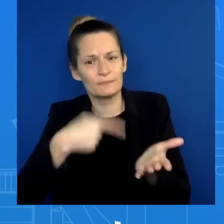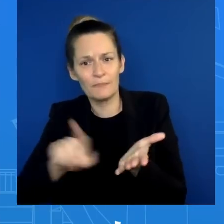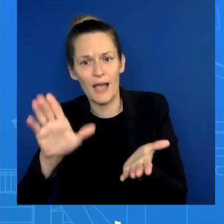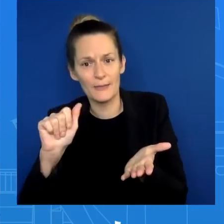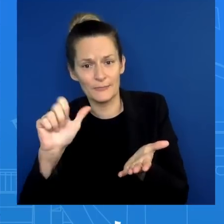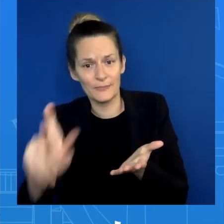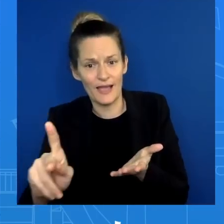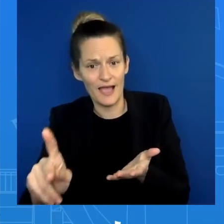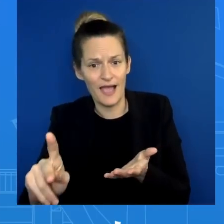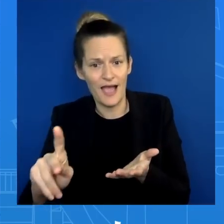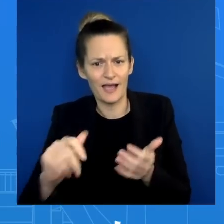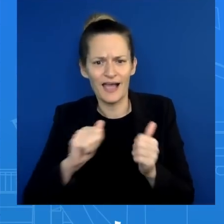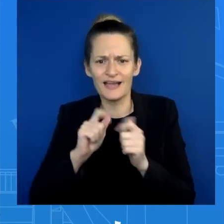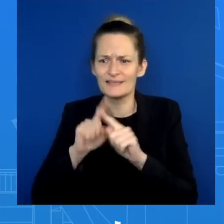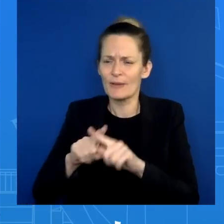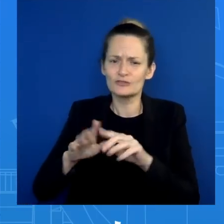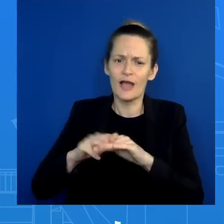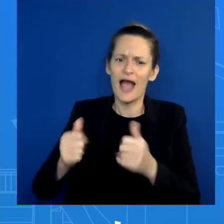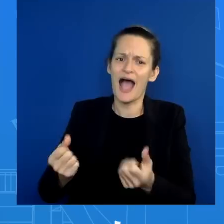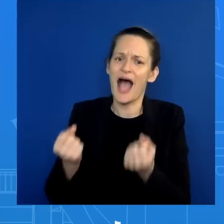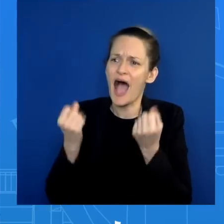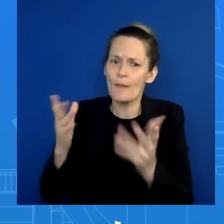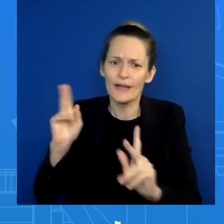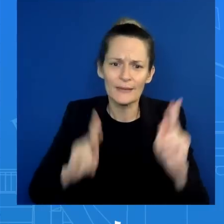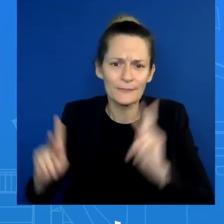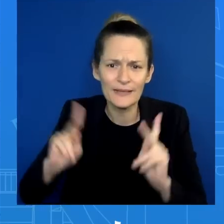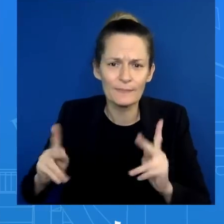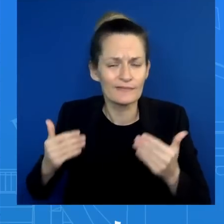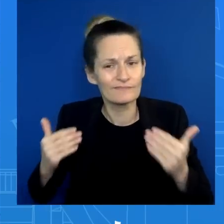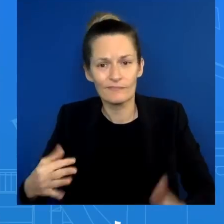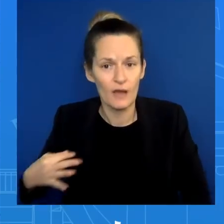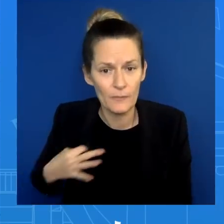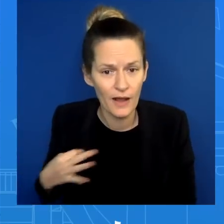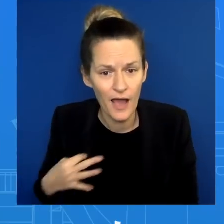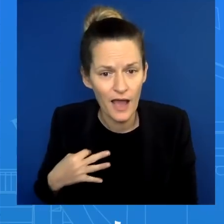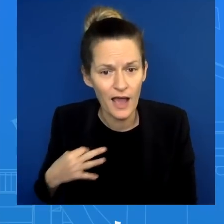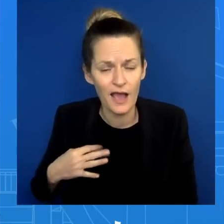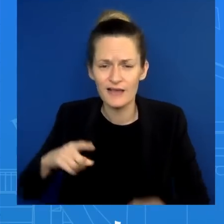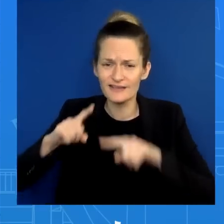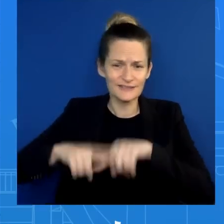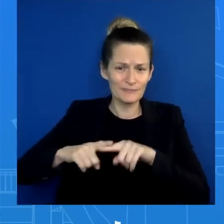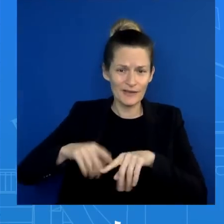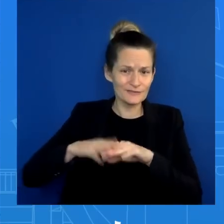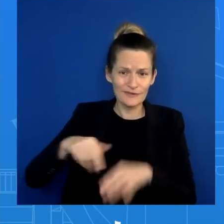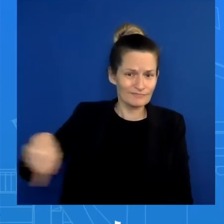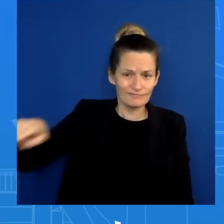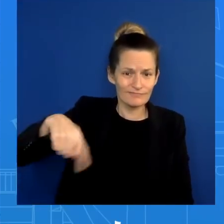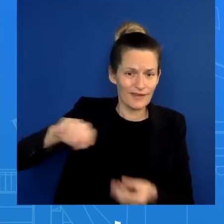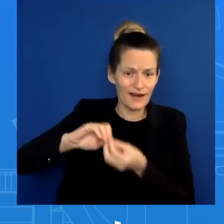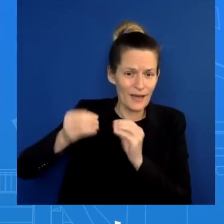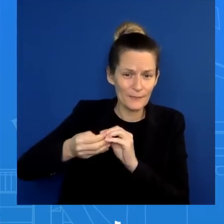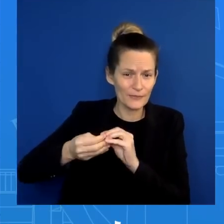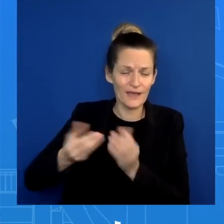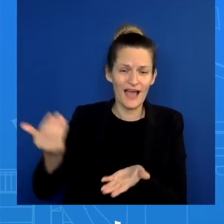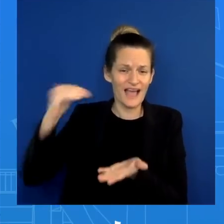But again, we have we have a deficit reduction that is historic. And we also know this last piece here